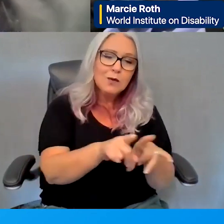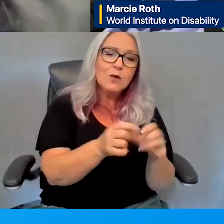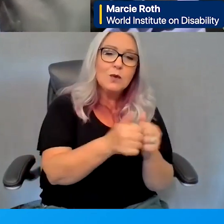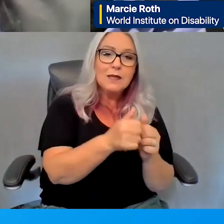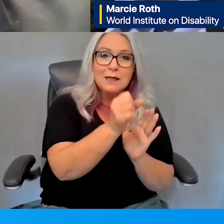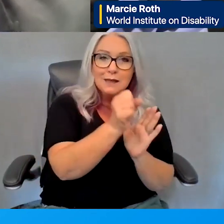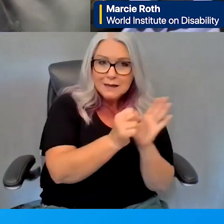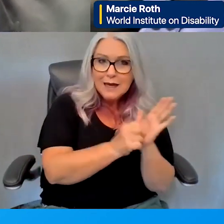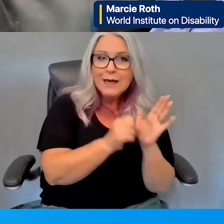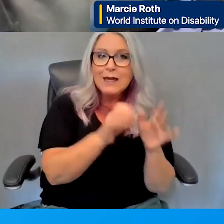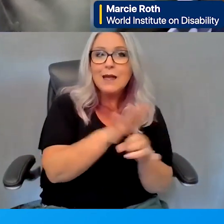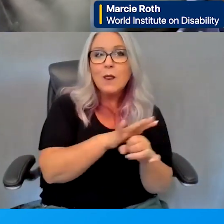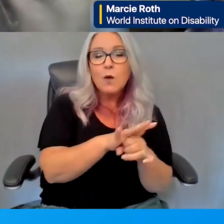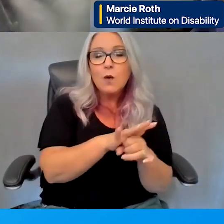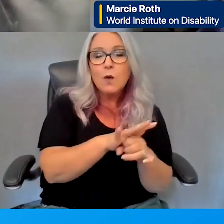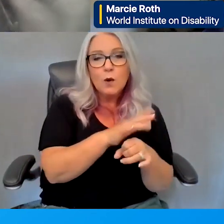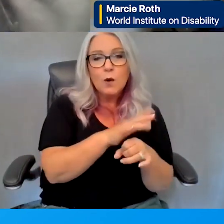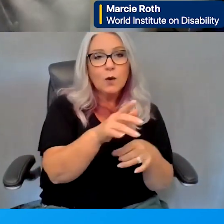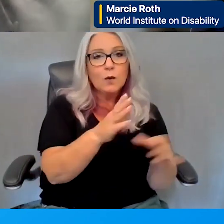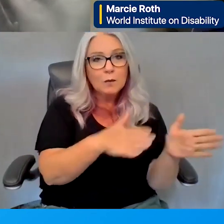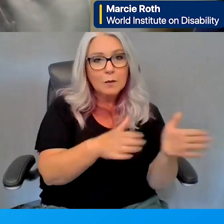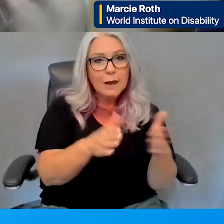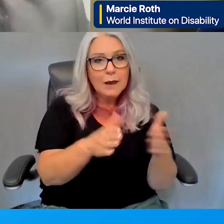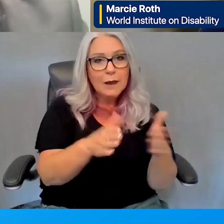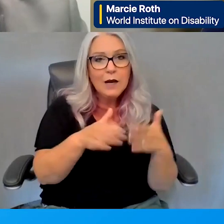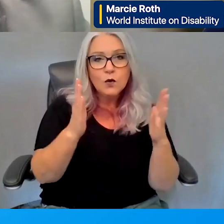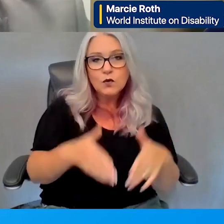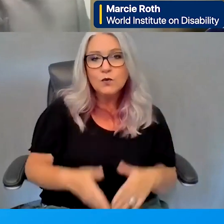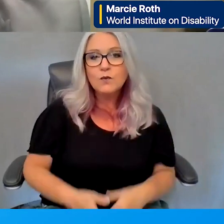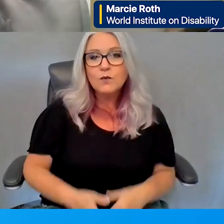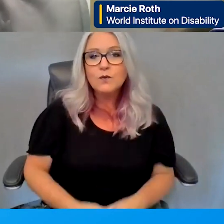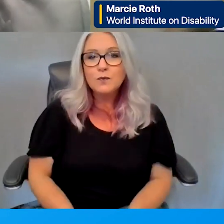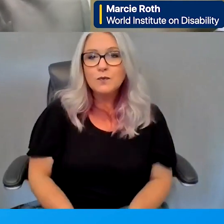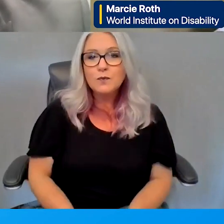planners. That's